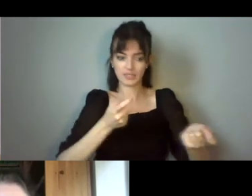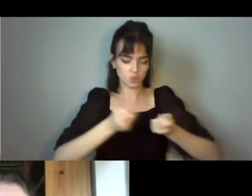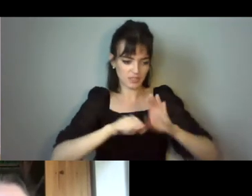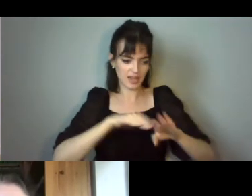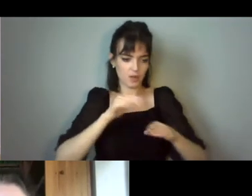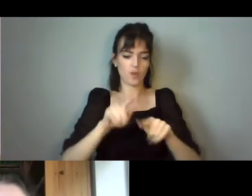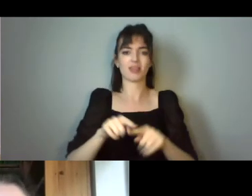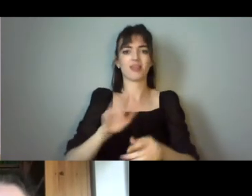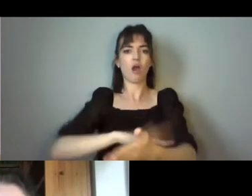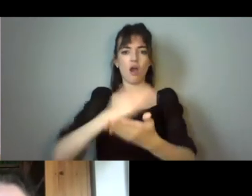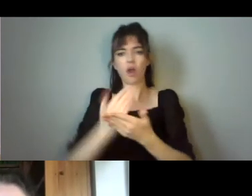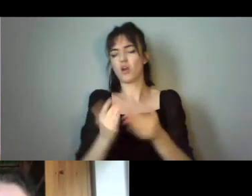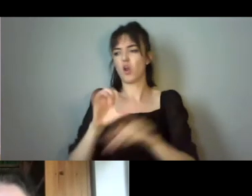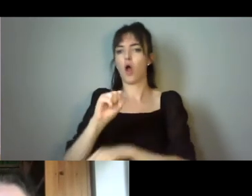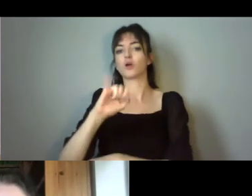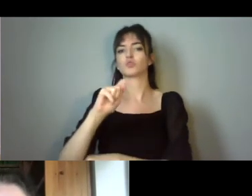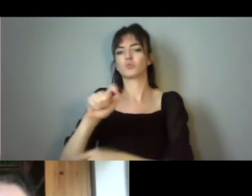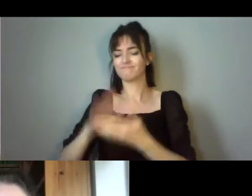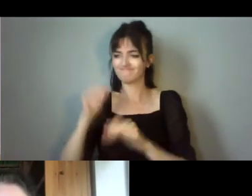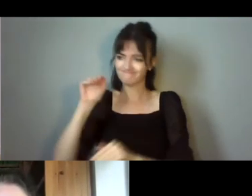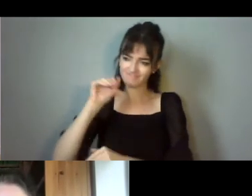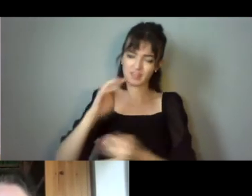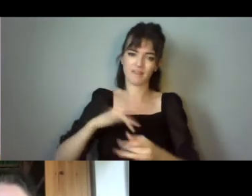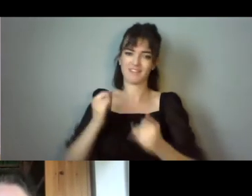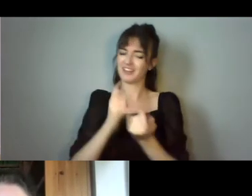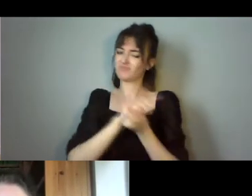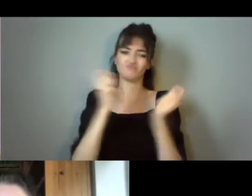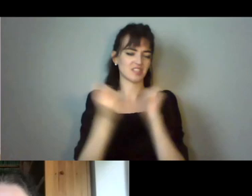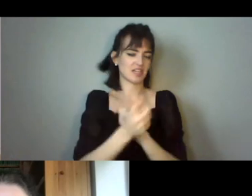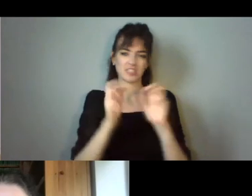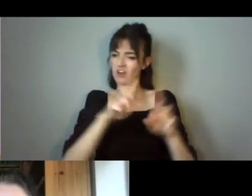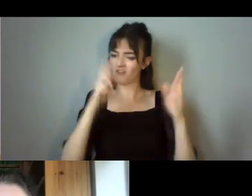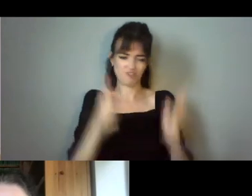that they felt the reforms didn't respond to all their concerns about protection.